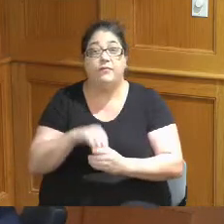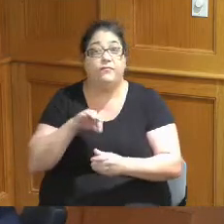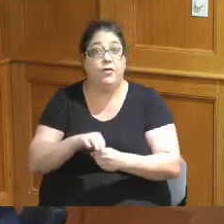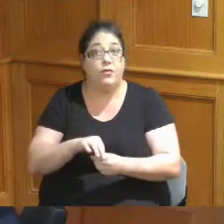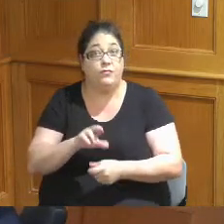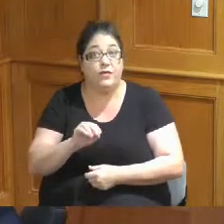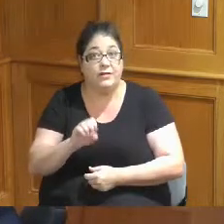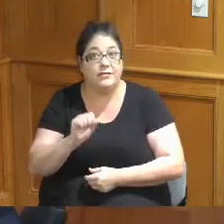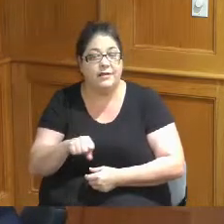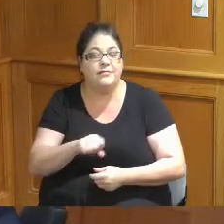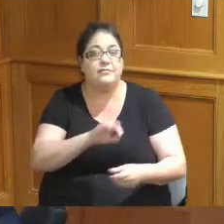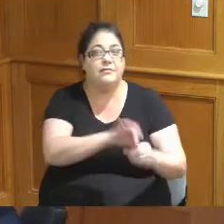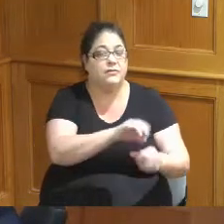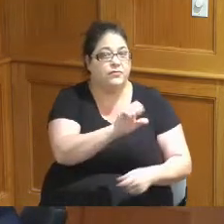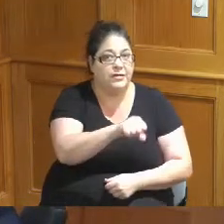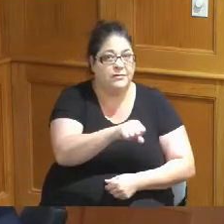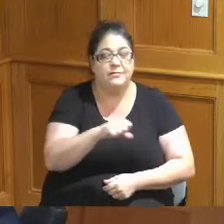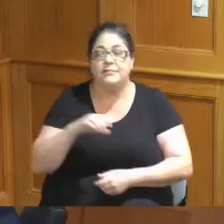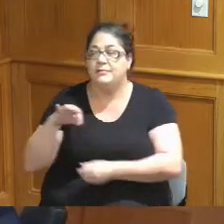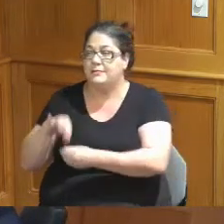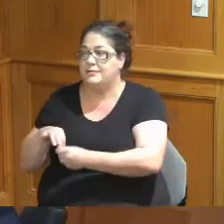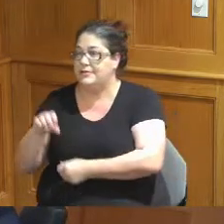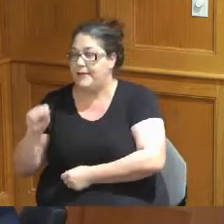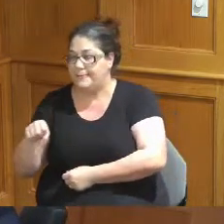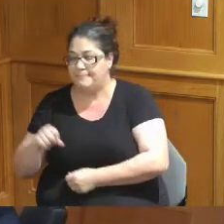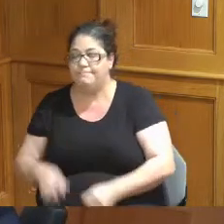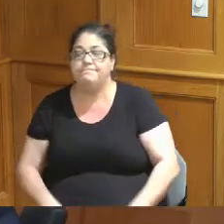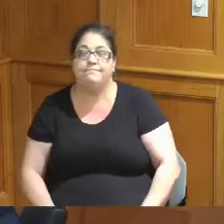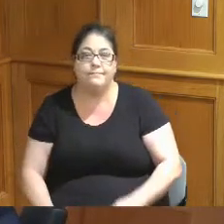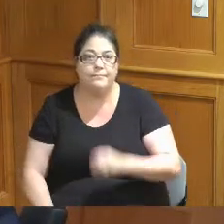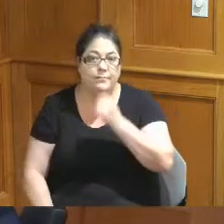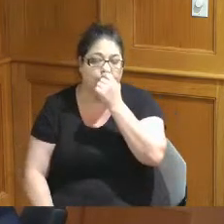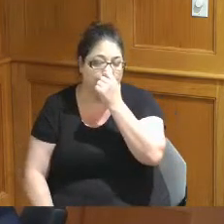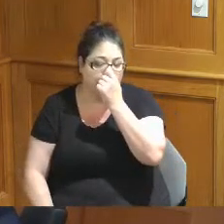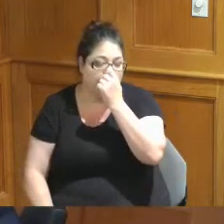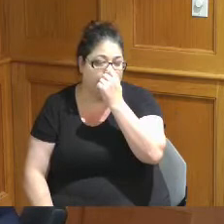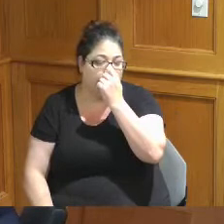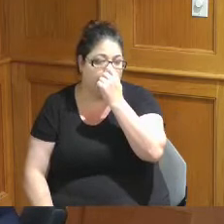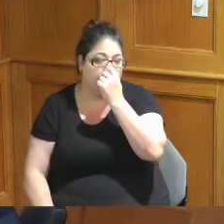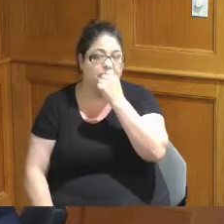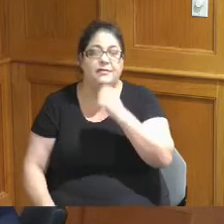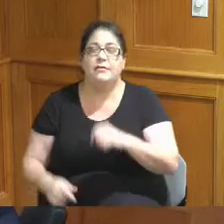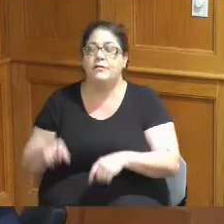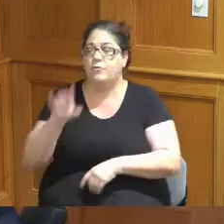Commissioner Driehaus yes Commissioner Summerow Dumas yes okay and then also I forgot to give a